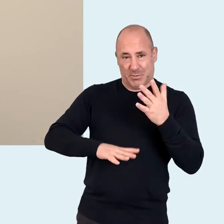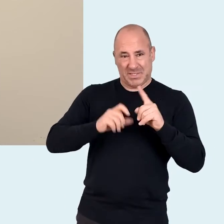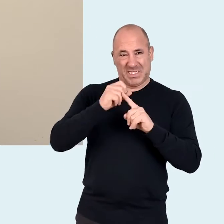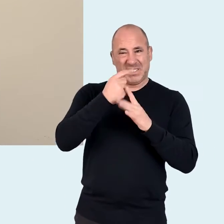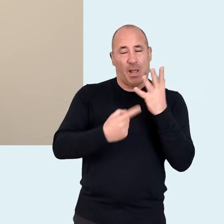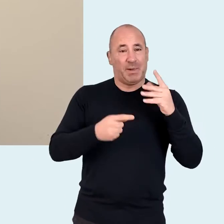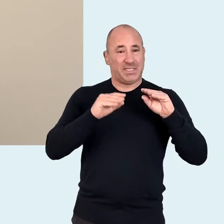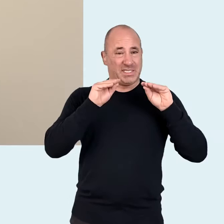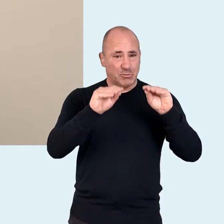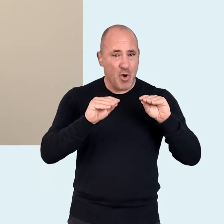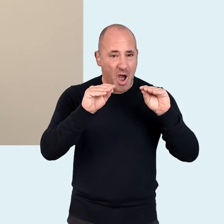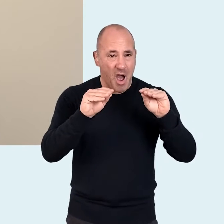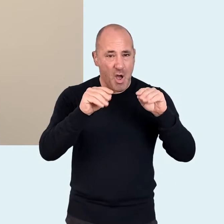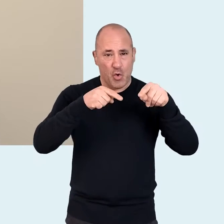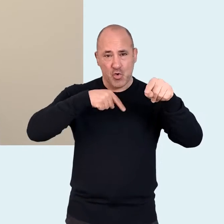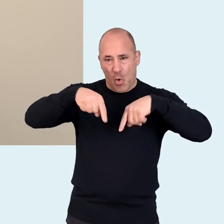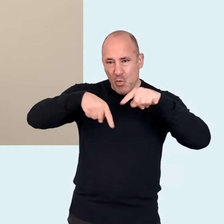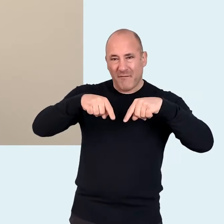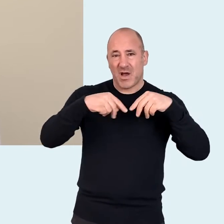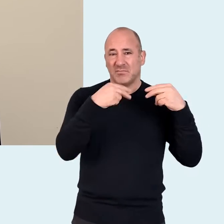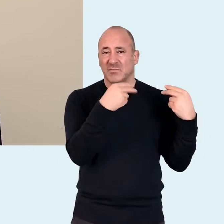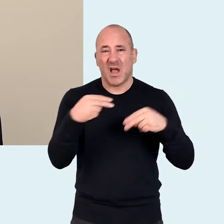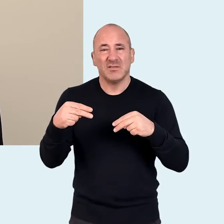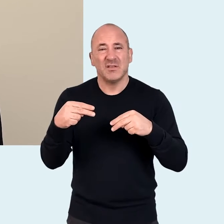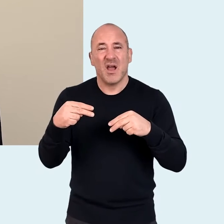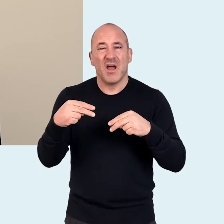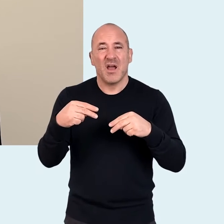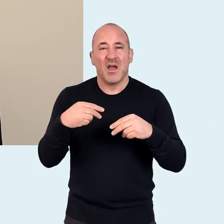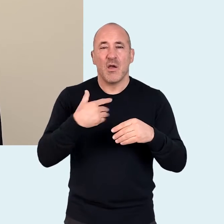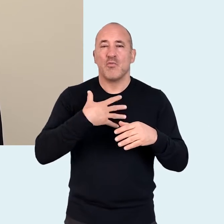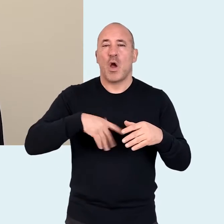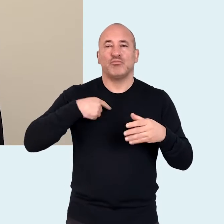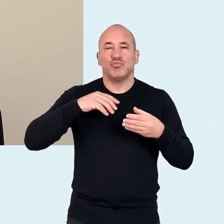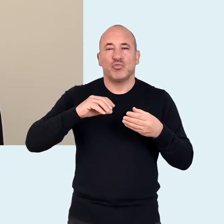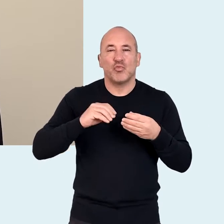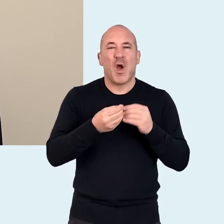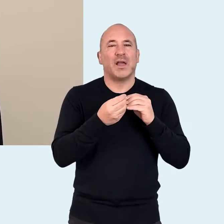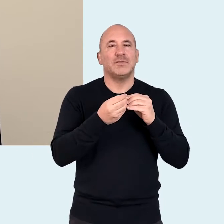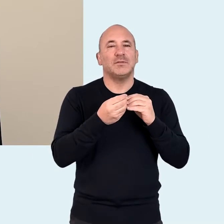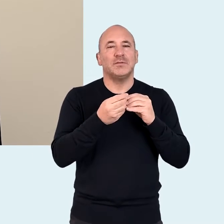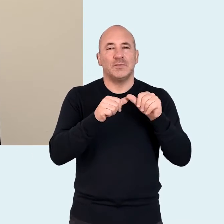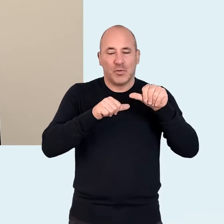From my own experience as a disabled teacher, choreographer and dancer, I always want to